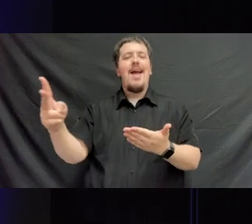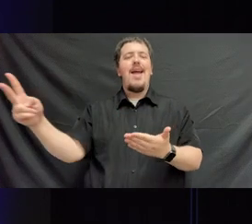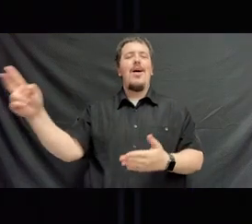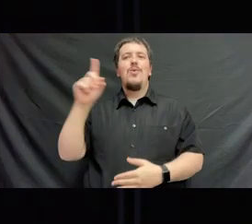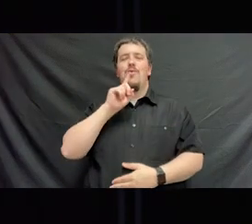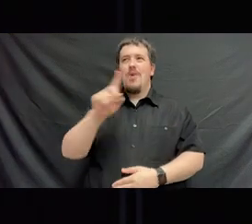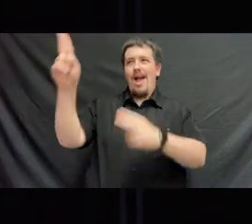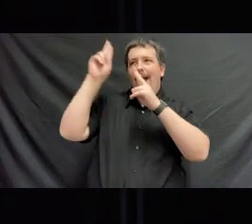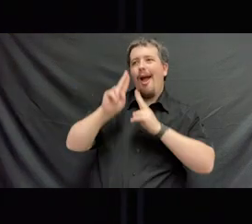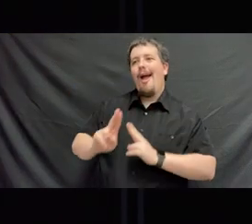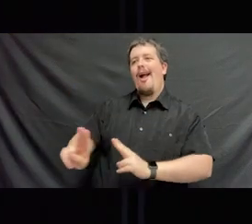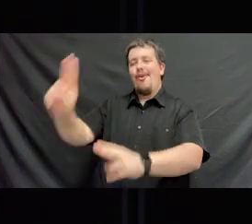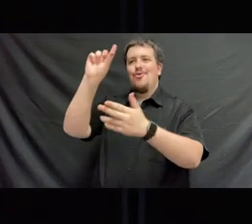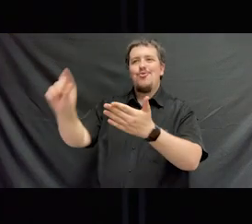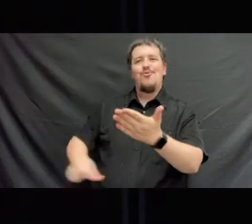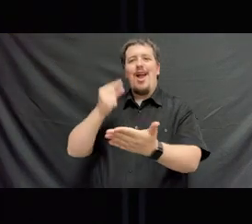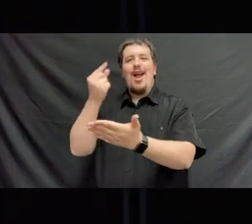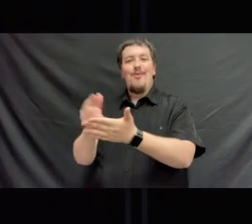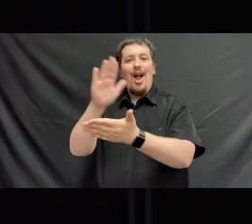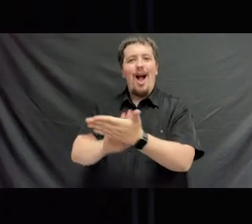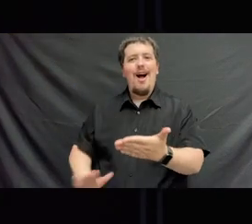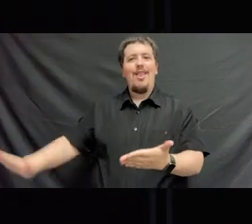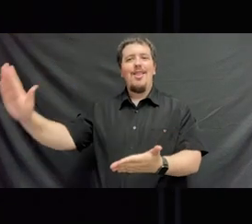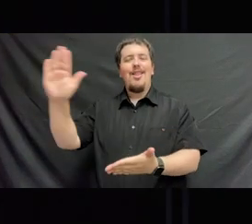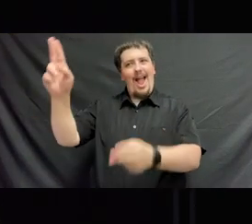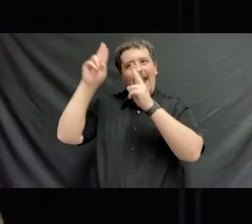Hail to thee our Alma Mater